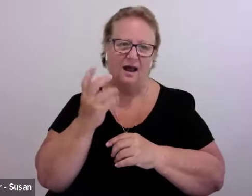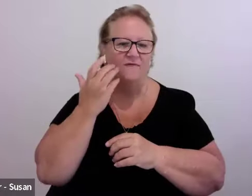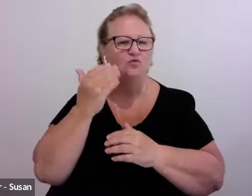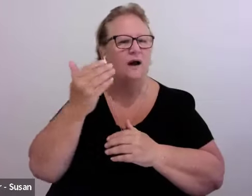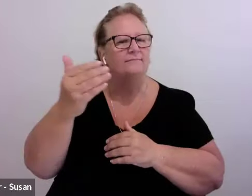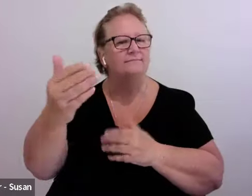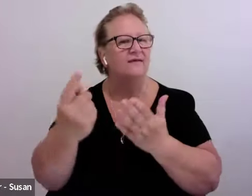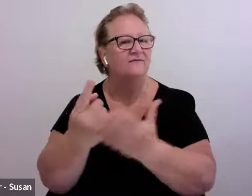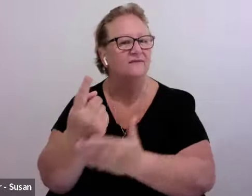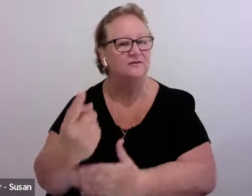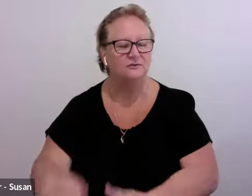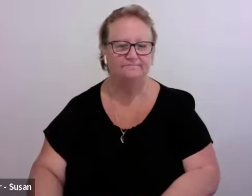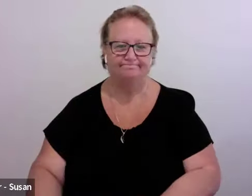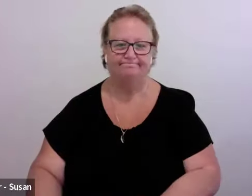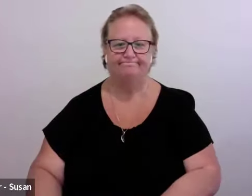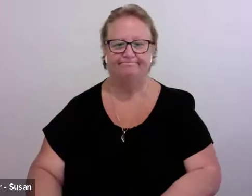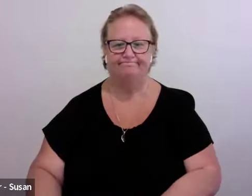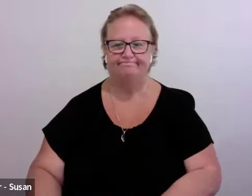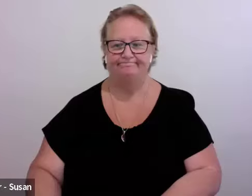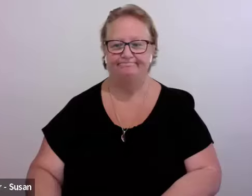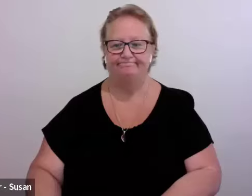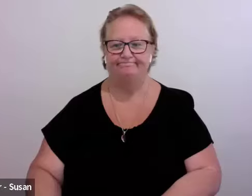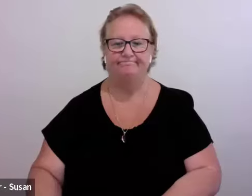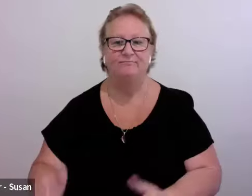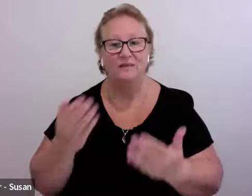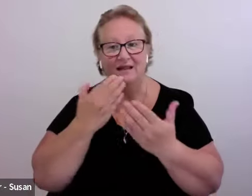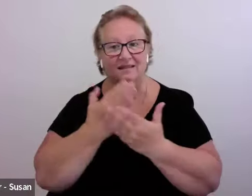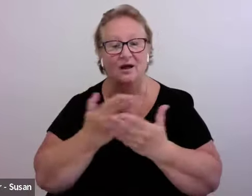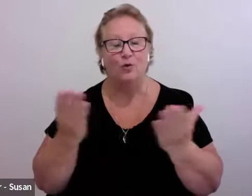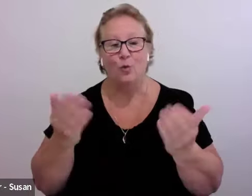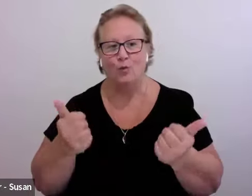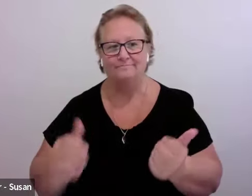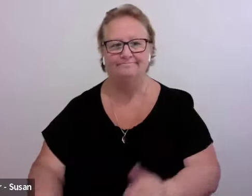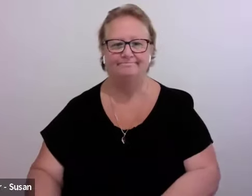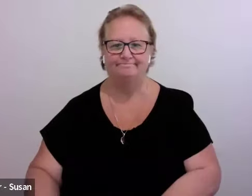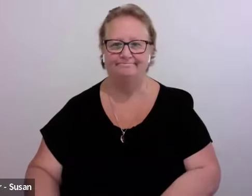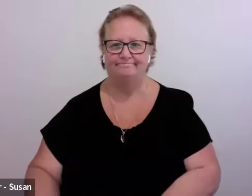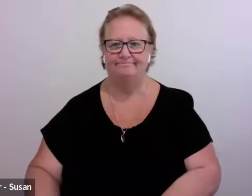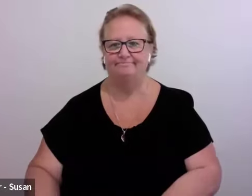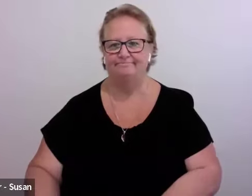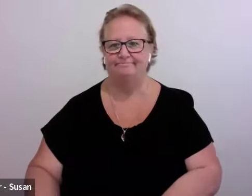going to be putting into your applications. Thank you again and we hope to see you again at a future event or drop-in